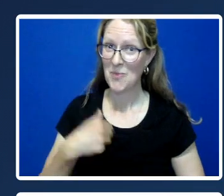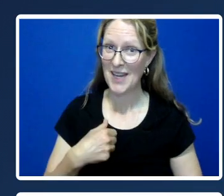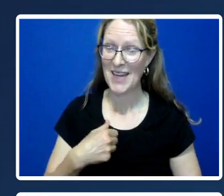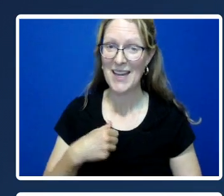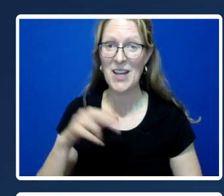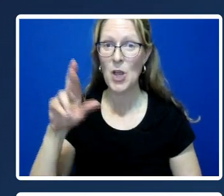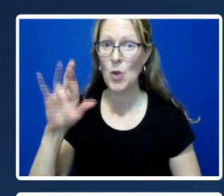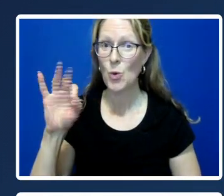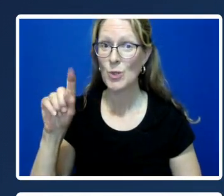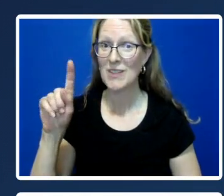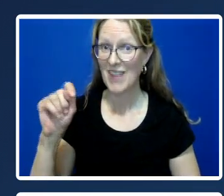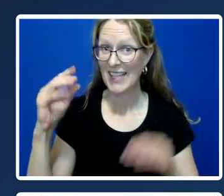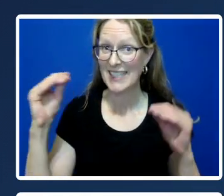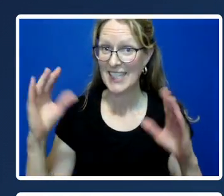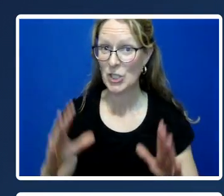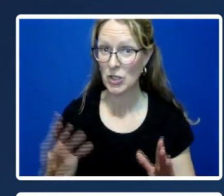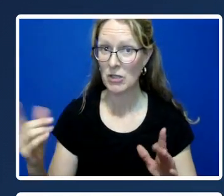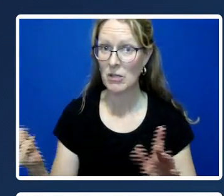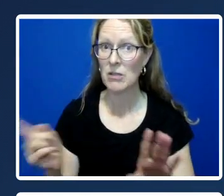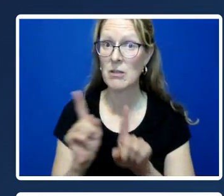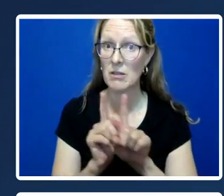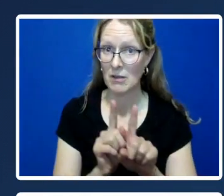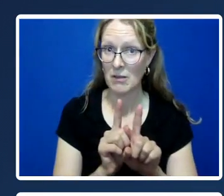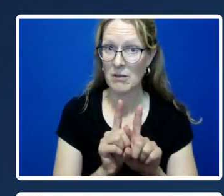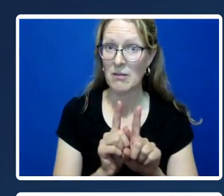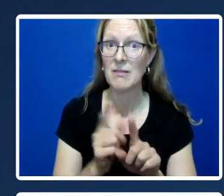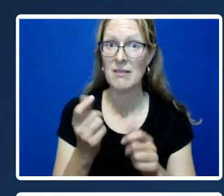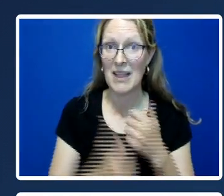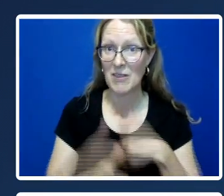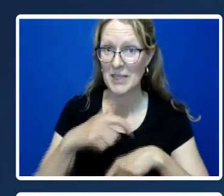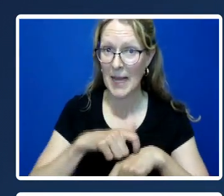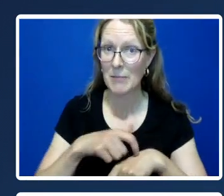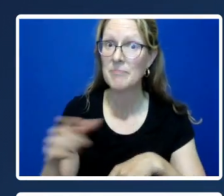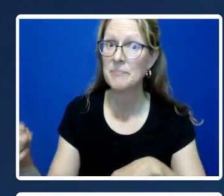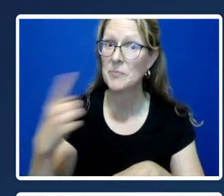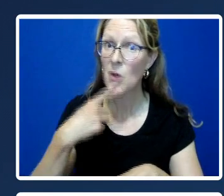each time told me that one of the kids is going to take the metro by himself for the first time. And